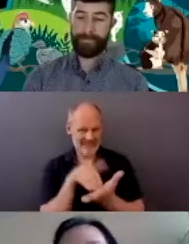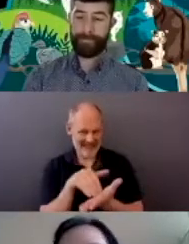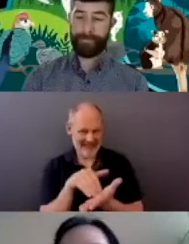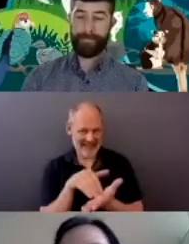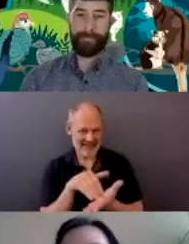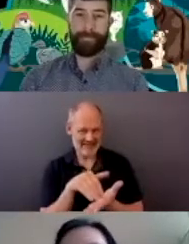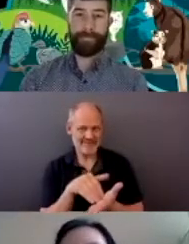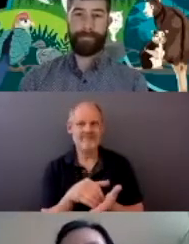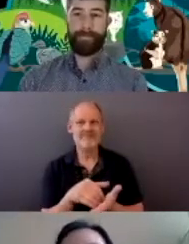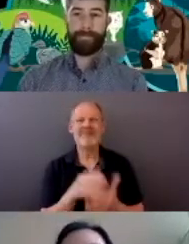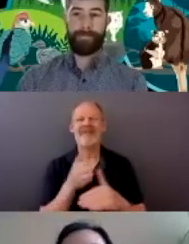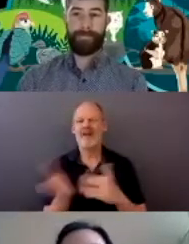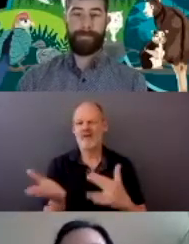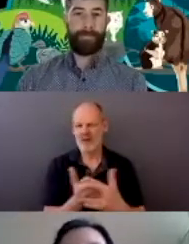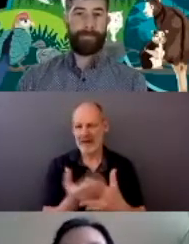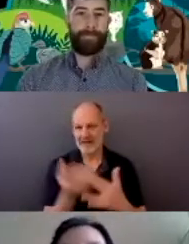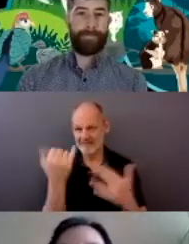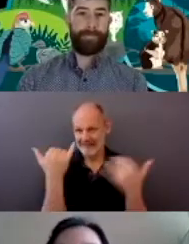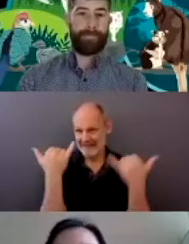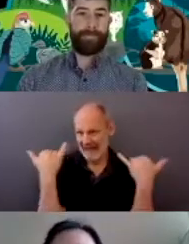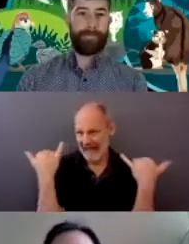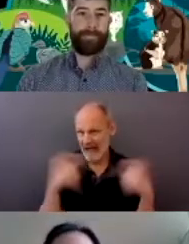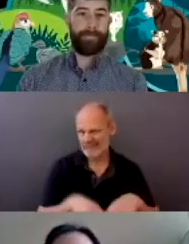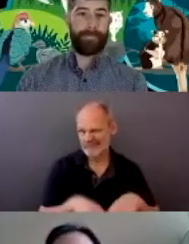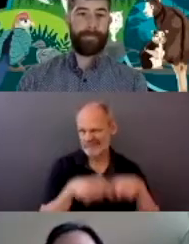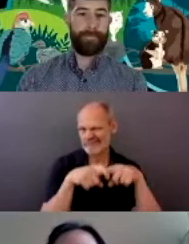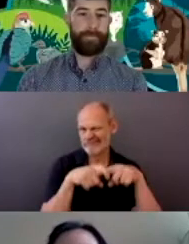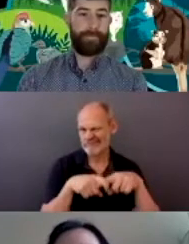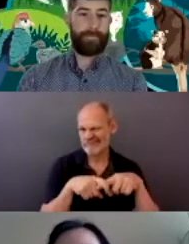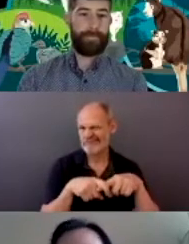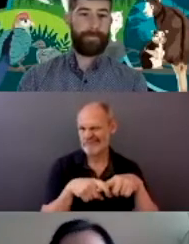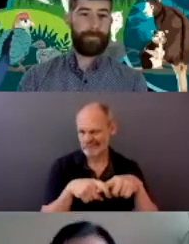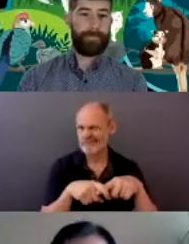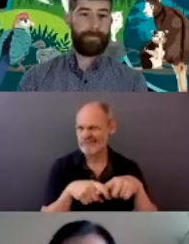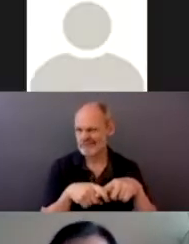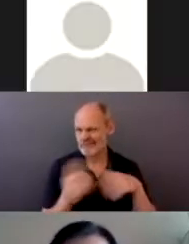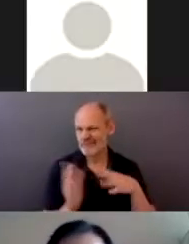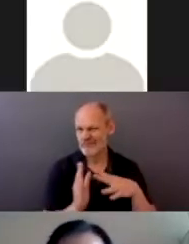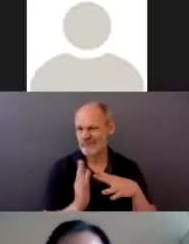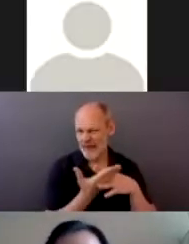shortly. Just know that the recording will be uploaded to our YouTube channel.